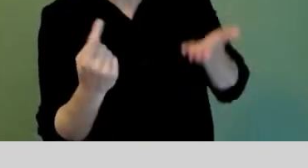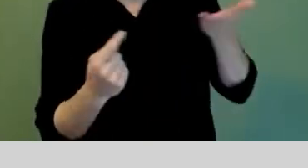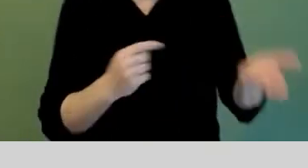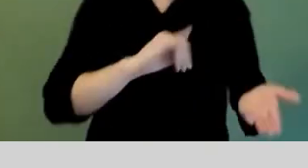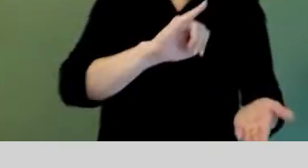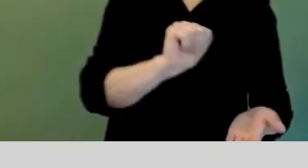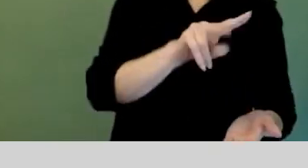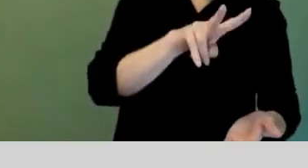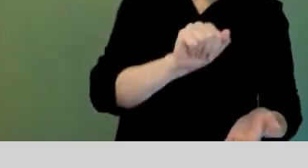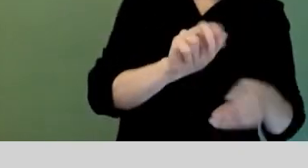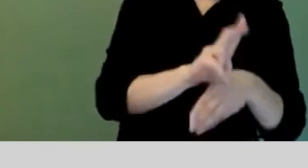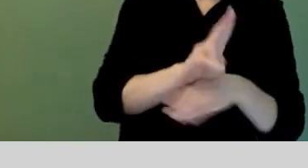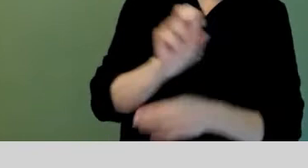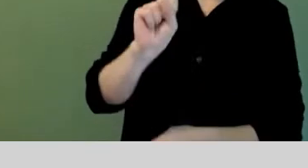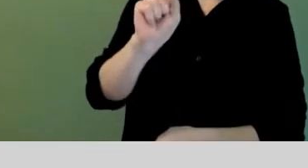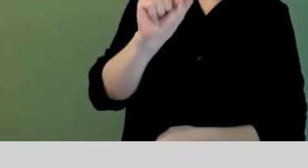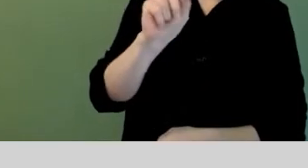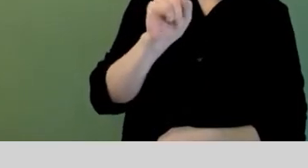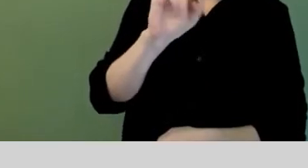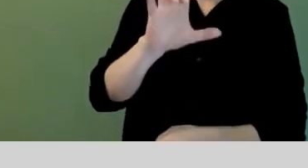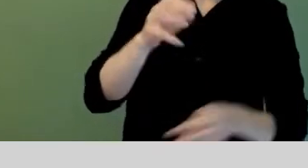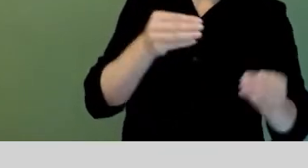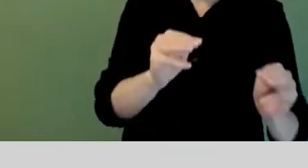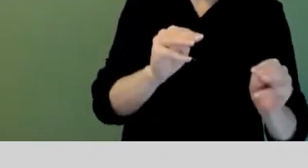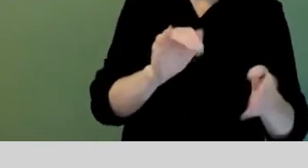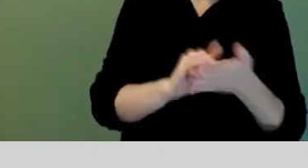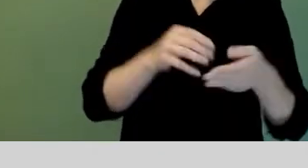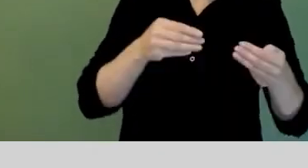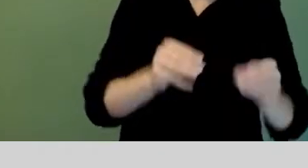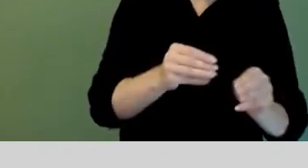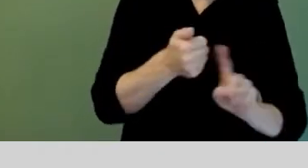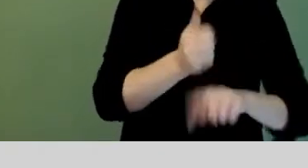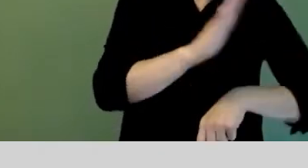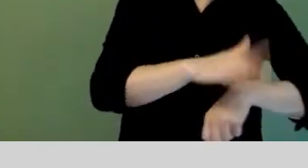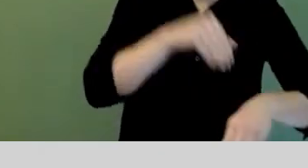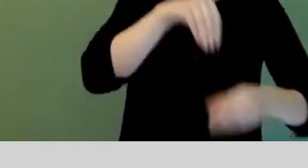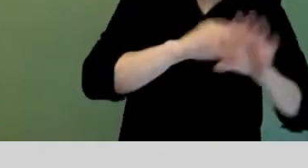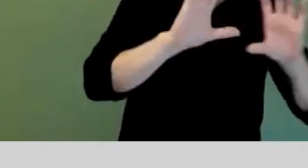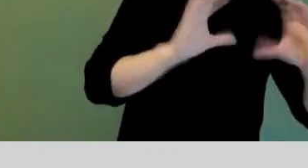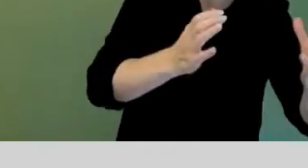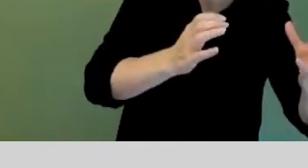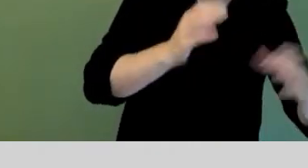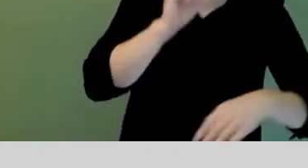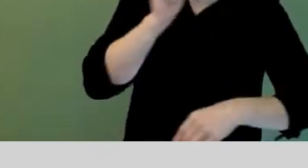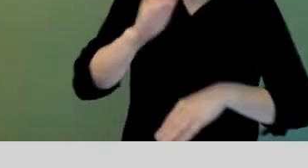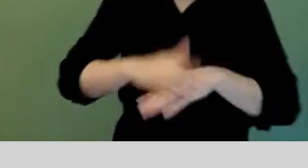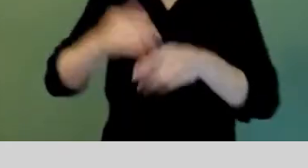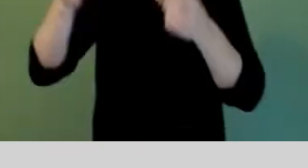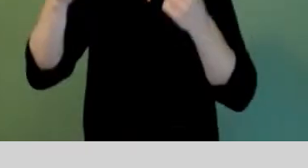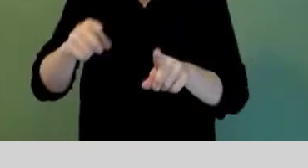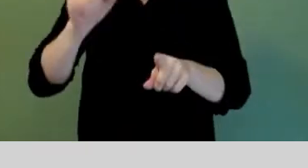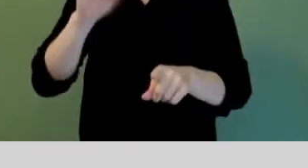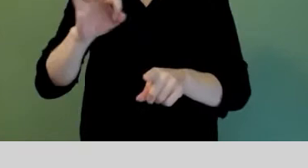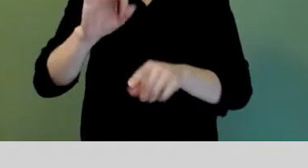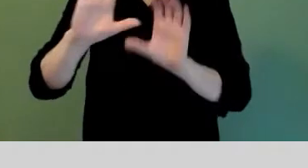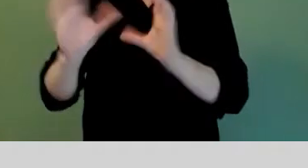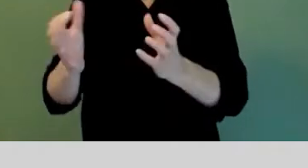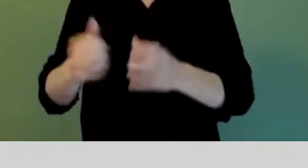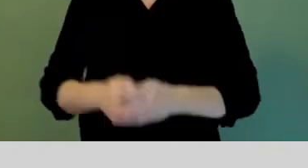which is a method that gets caught on the class itself rather than on an instance of the class. It has this as a first class language feature